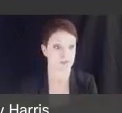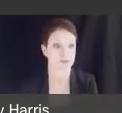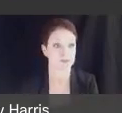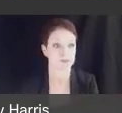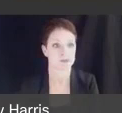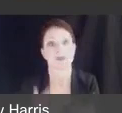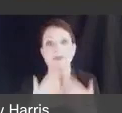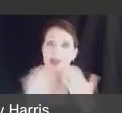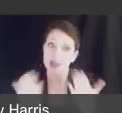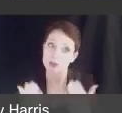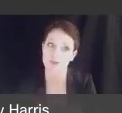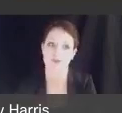[Reporter] Thank you. [Commissioner Arkoosh] Mmhmm.